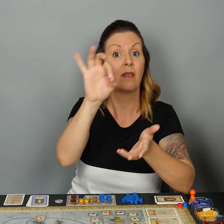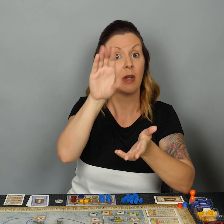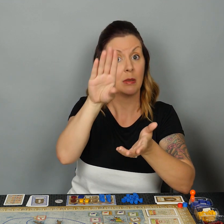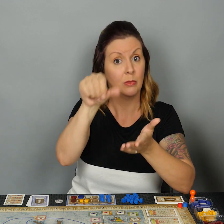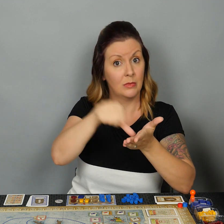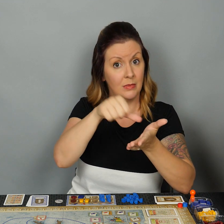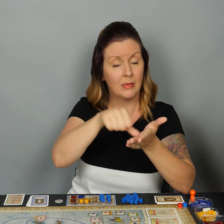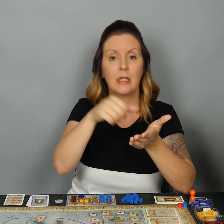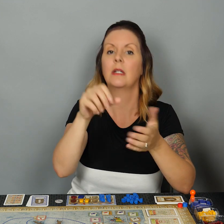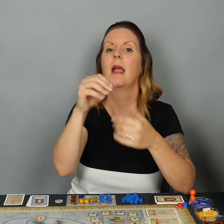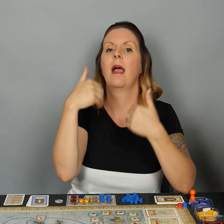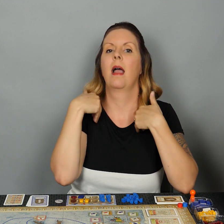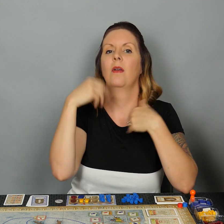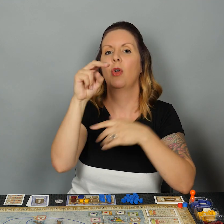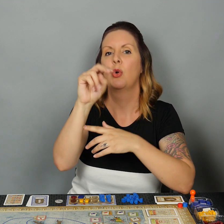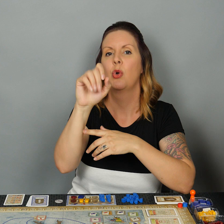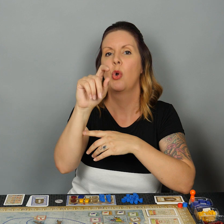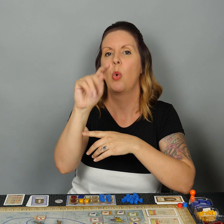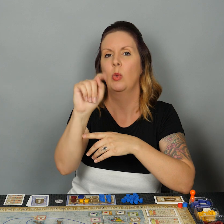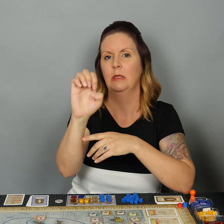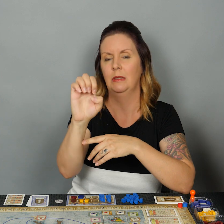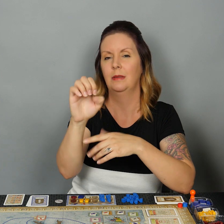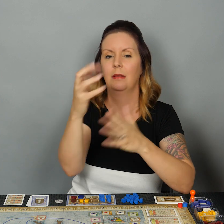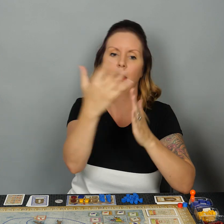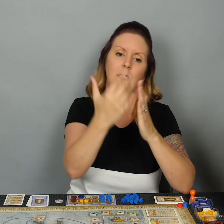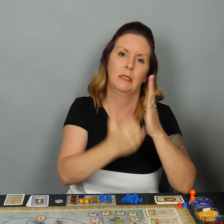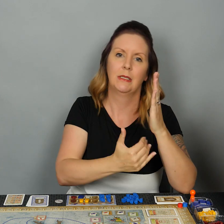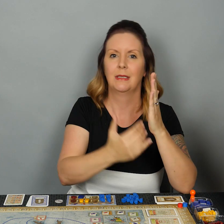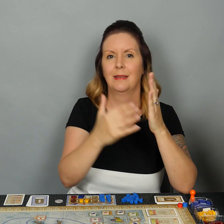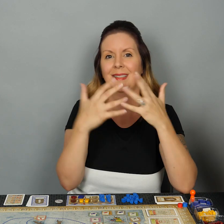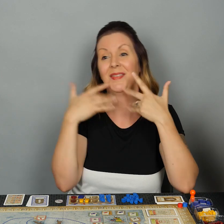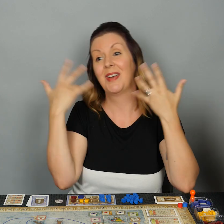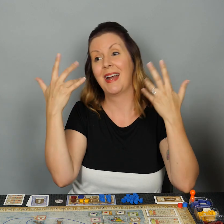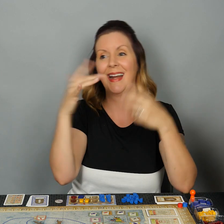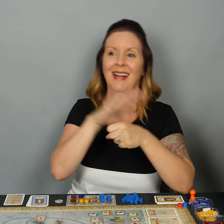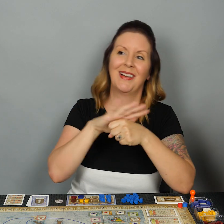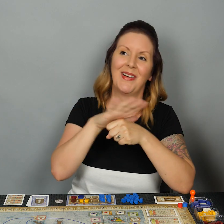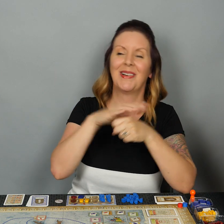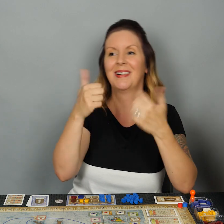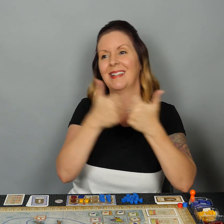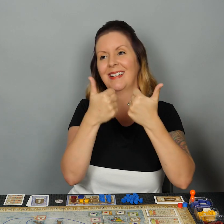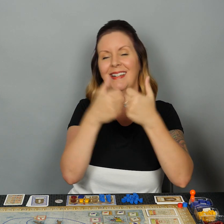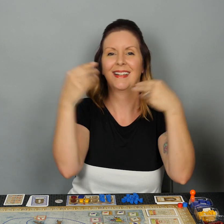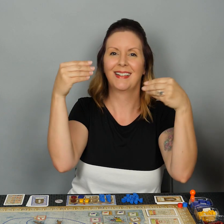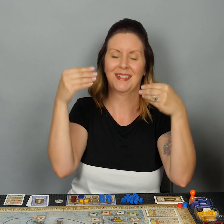The Facebook page has a note listing friendly local game stores.